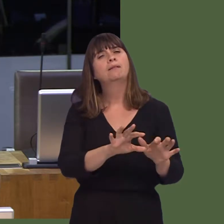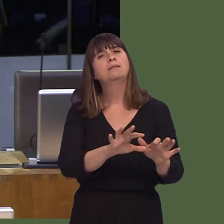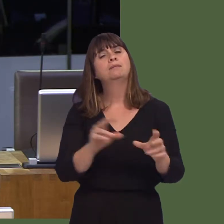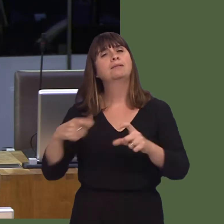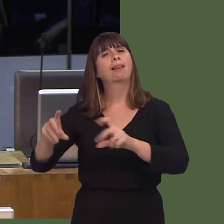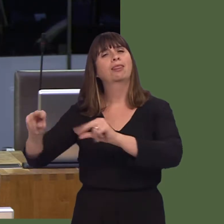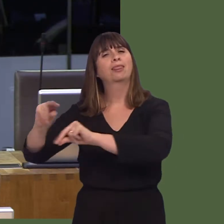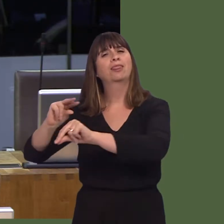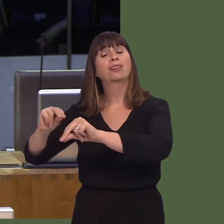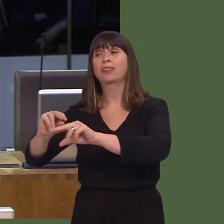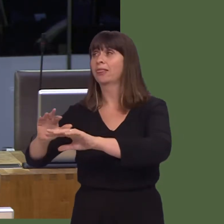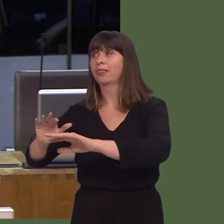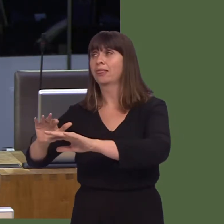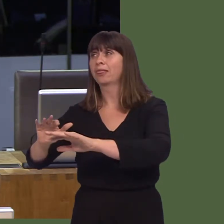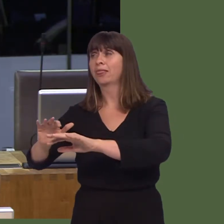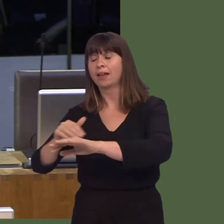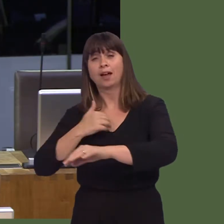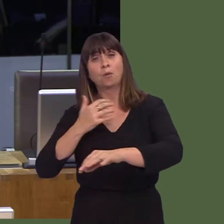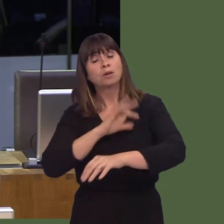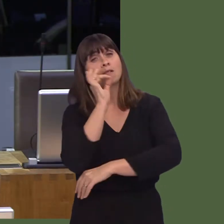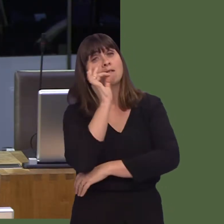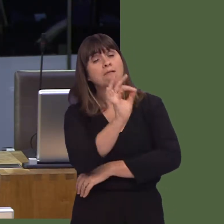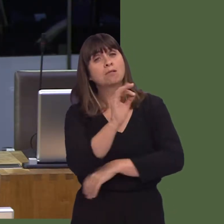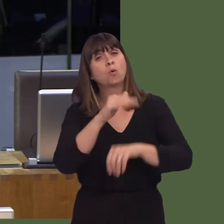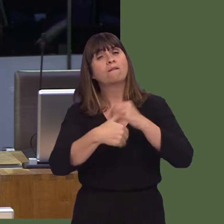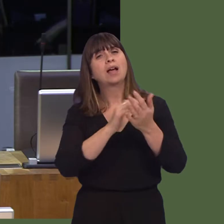I wanted to ask some questions today relating to the HS2 project.